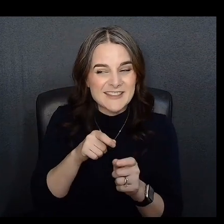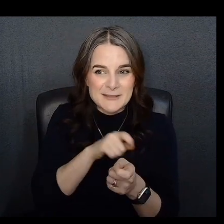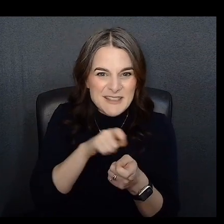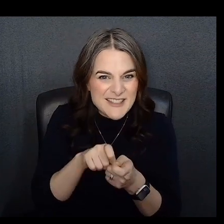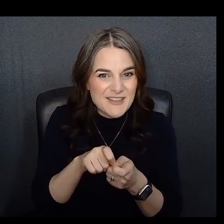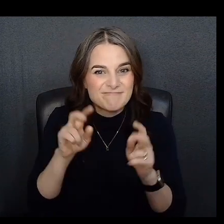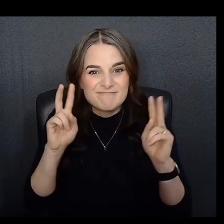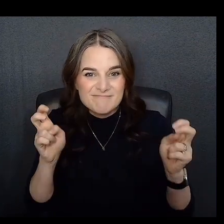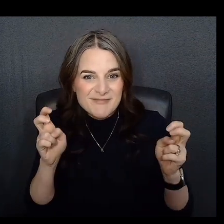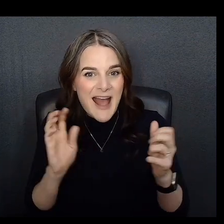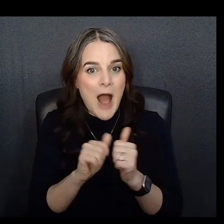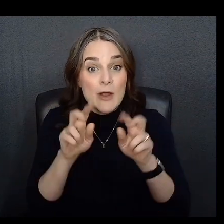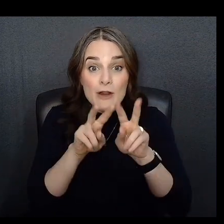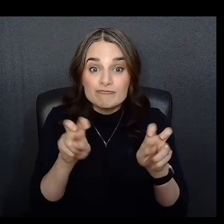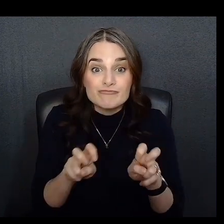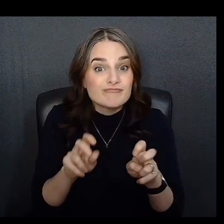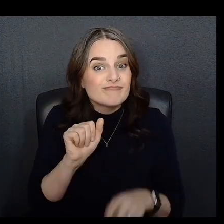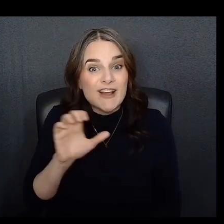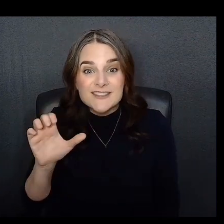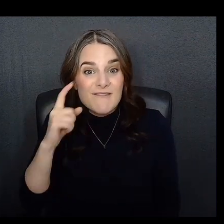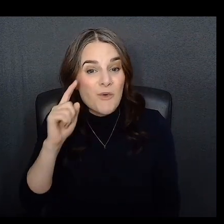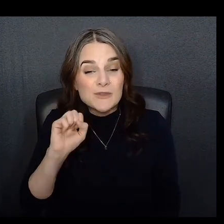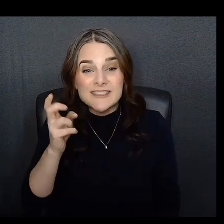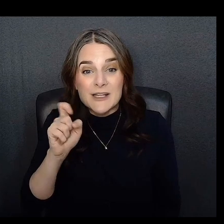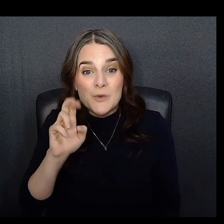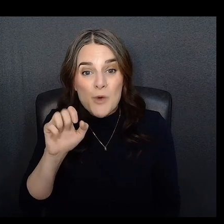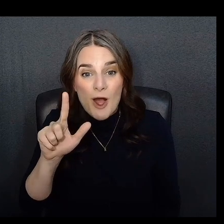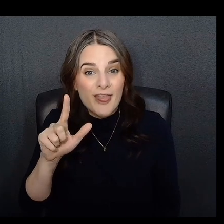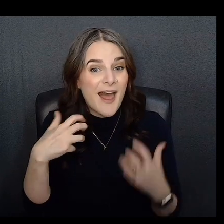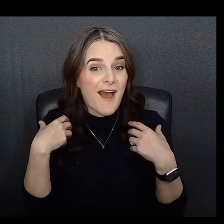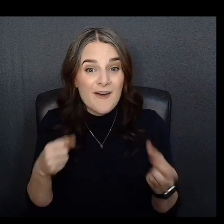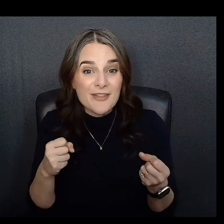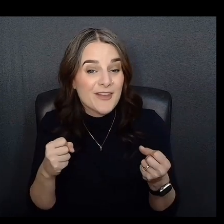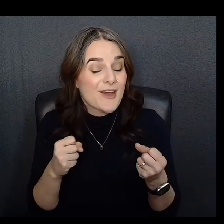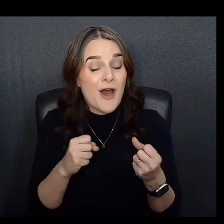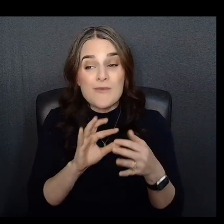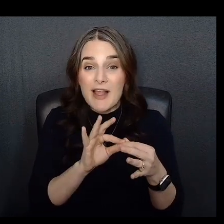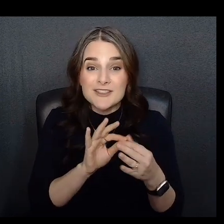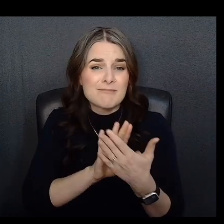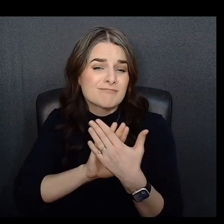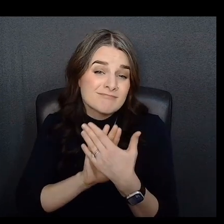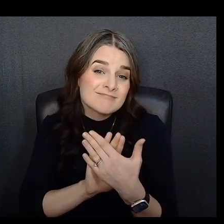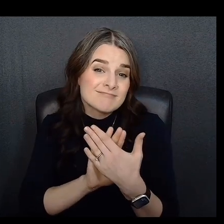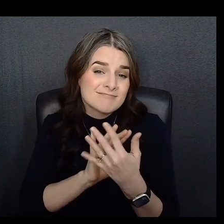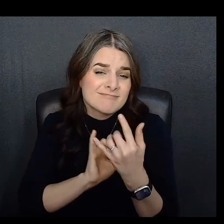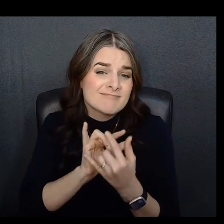and how we can look at AAC for sexual health, relationships, intimacy, those types of things.